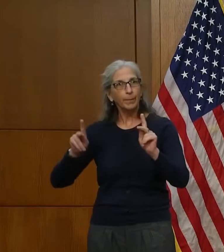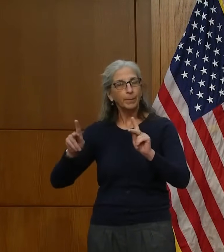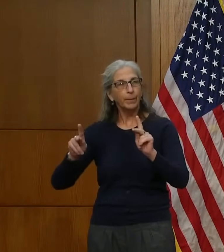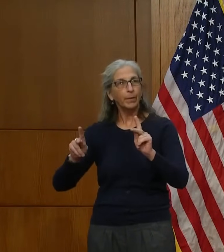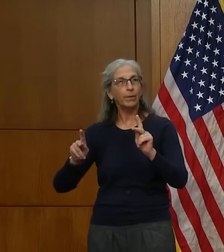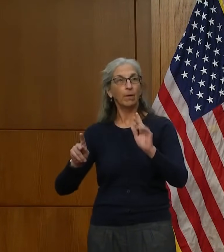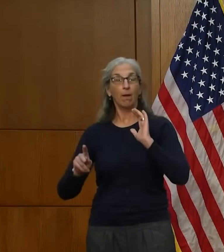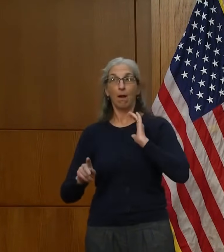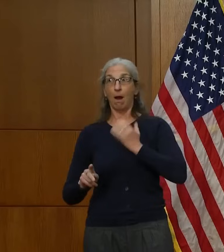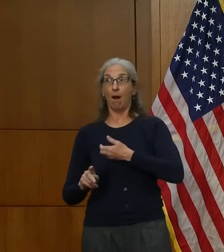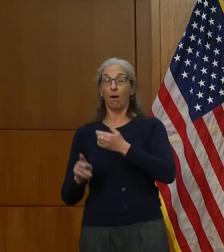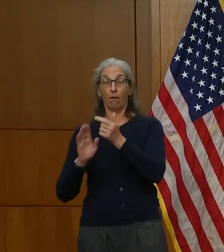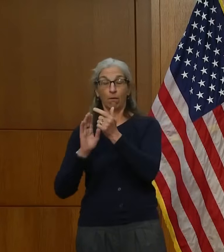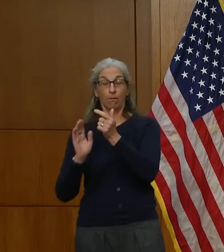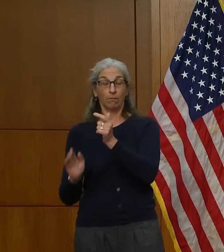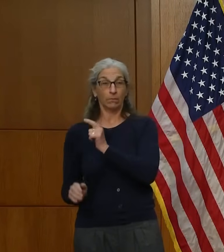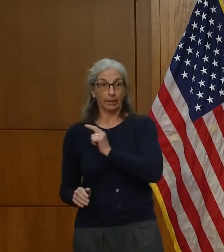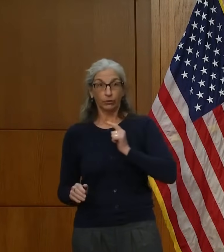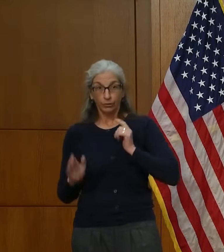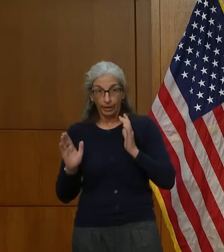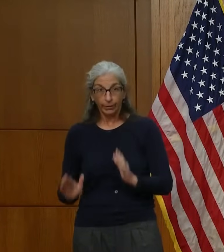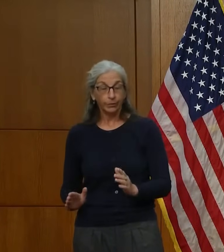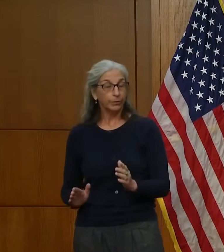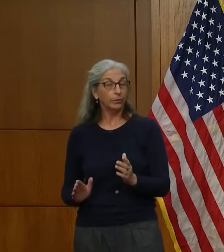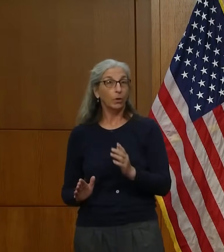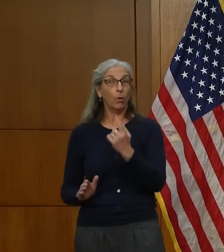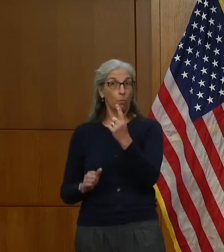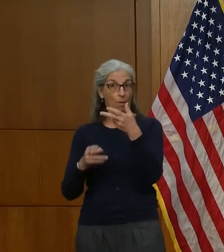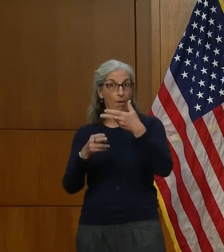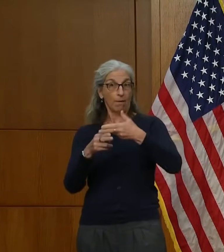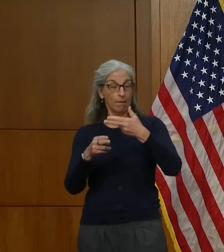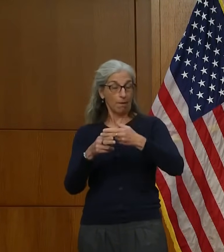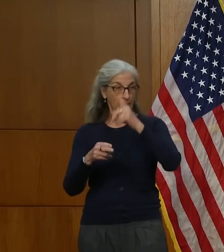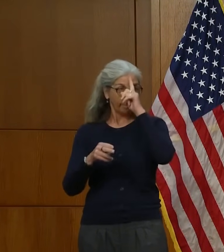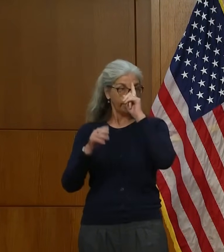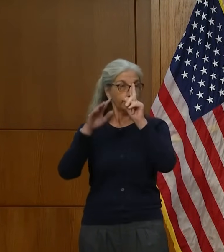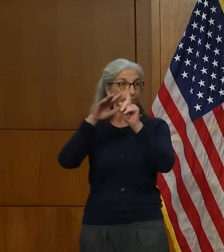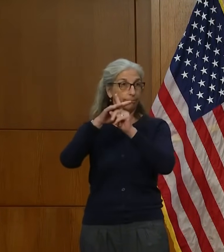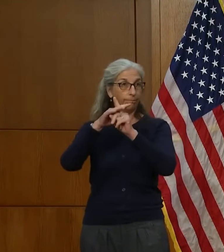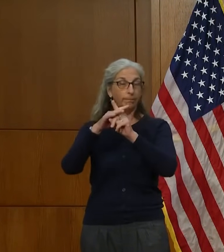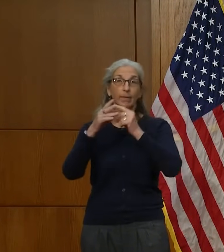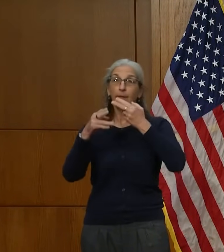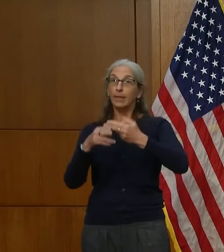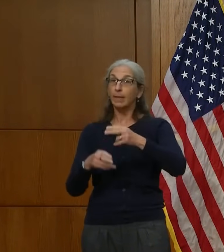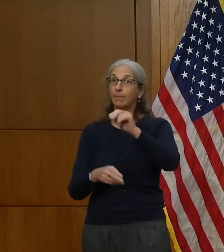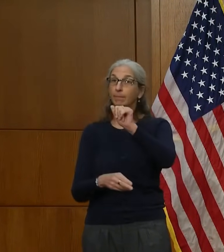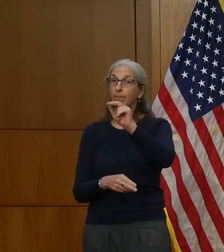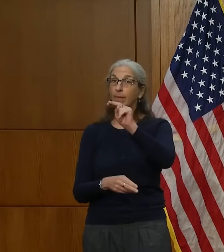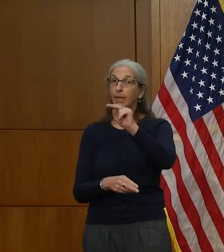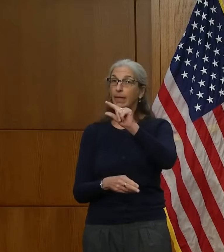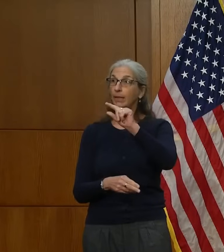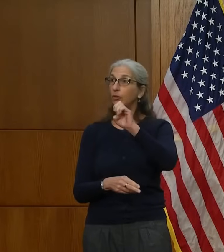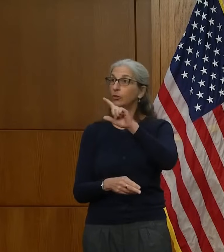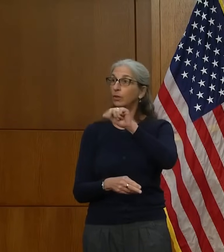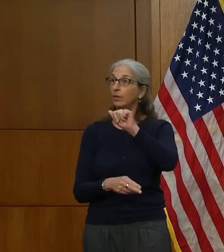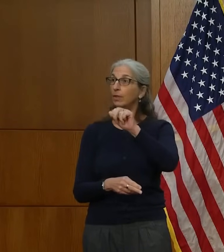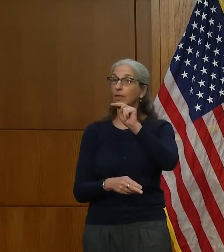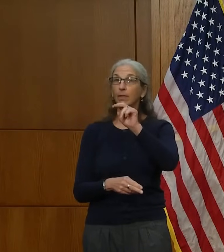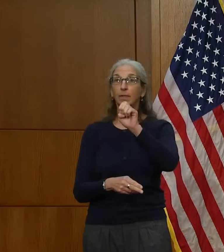COMMUNICATION WITH VARIOUS PEOPLE. PARTICULARLY ARE OUR